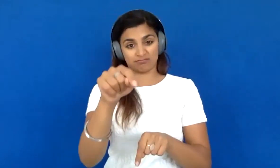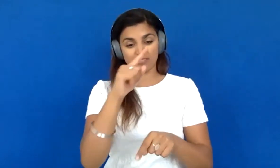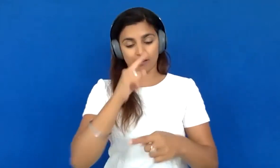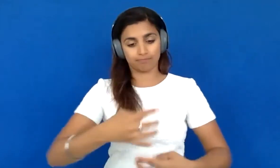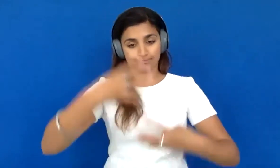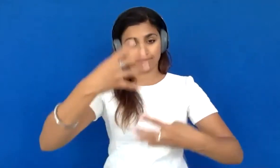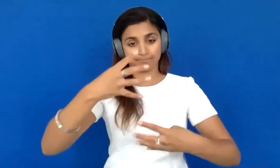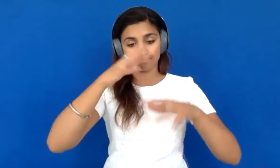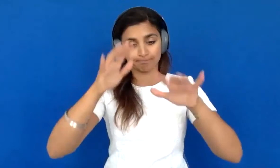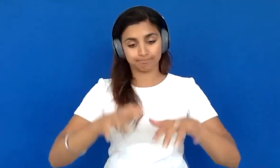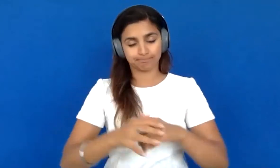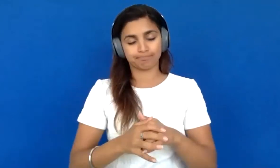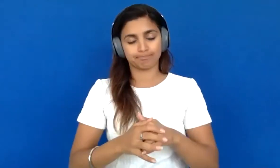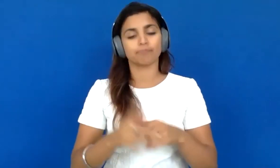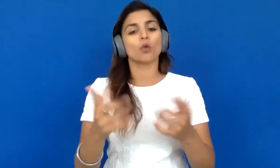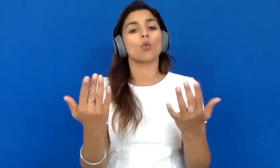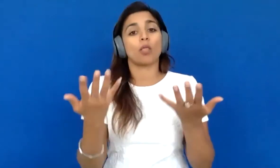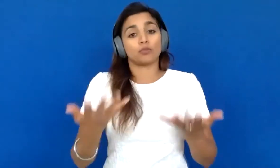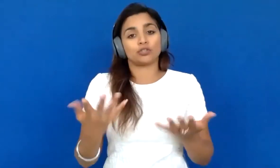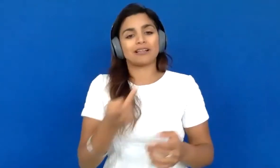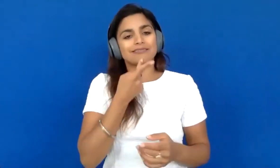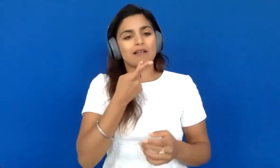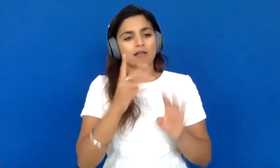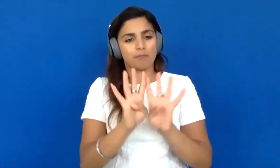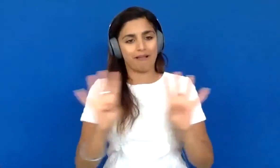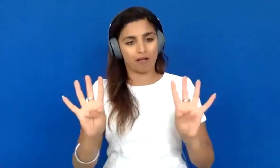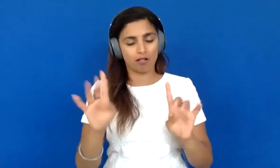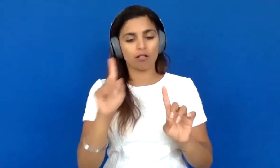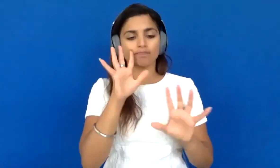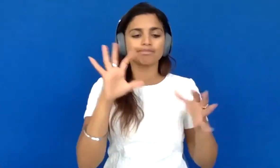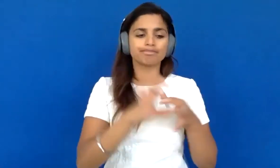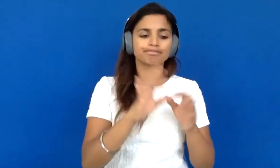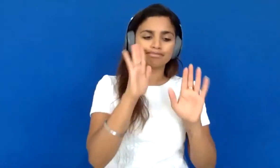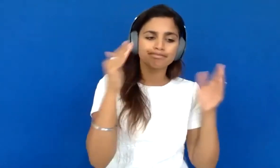the dais second panel on healthcare I'm very excited and pleased to introduce